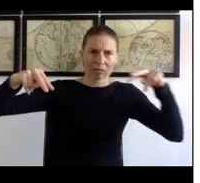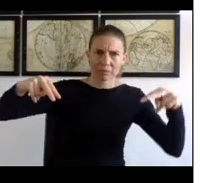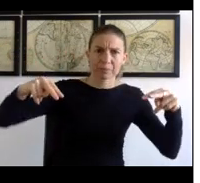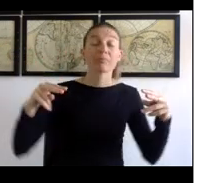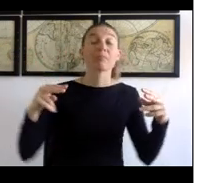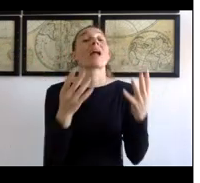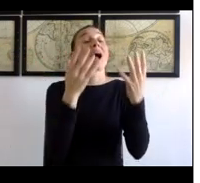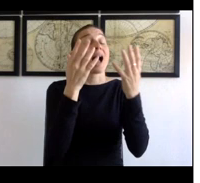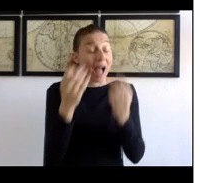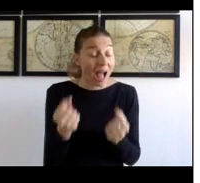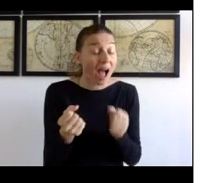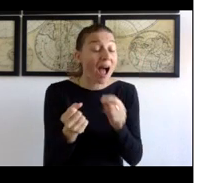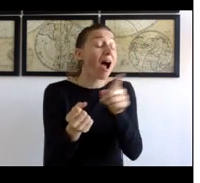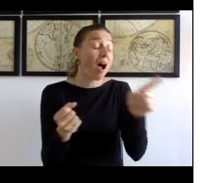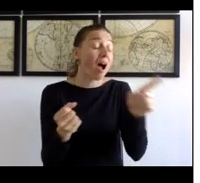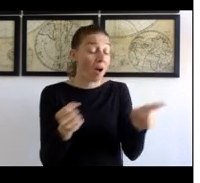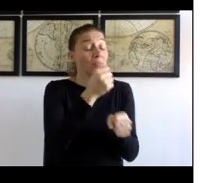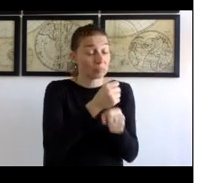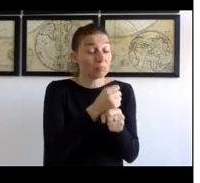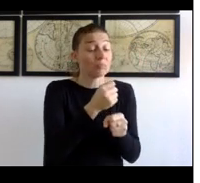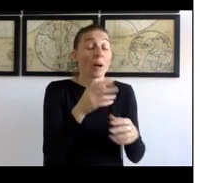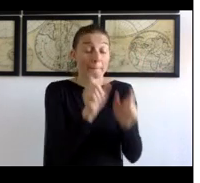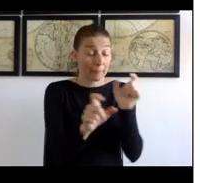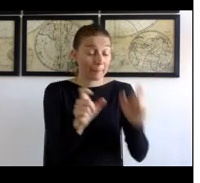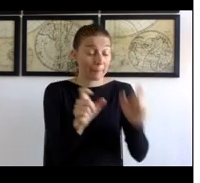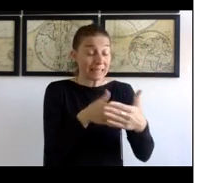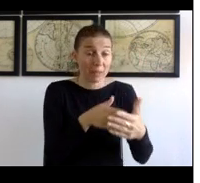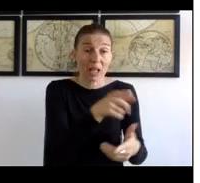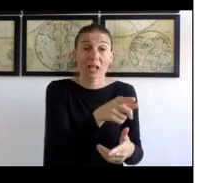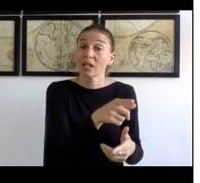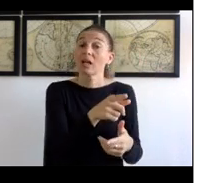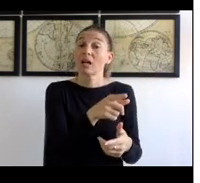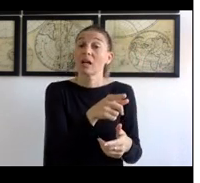but they would like to be employed but as they aren't seeking employment,